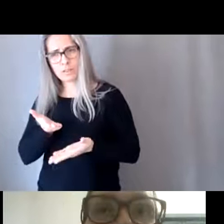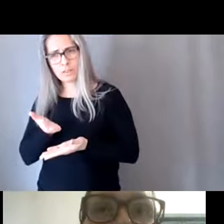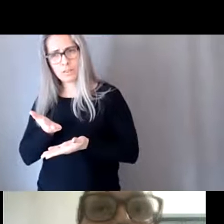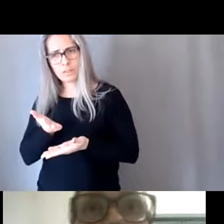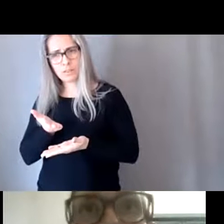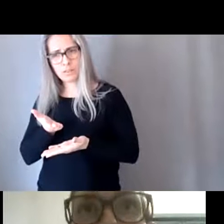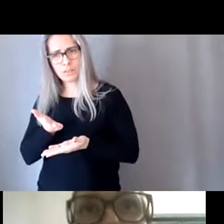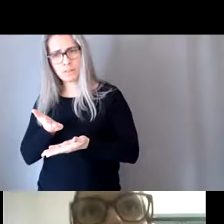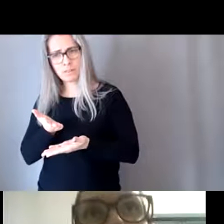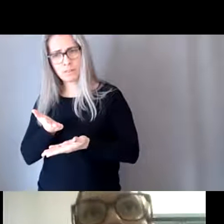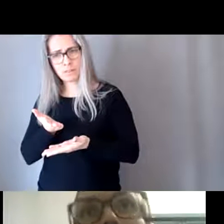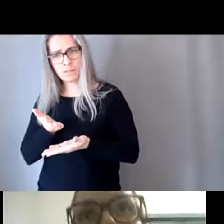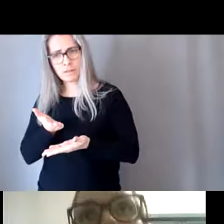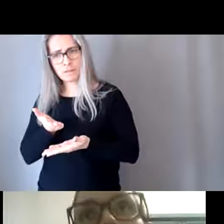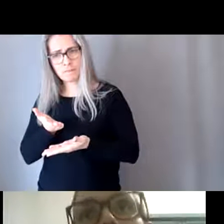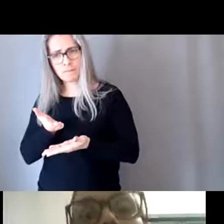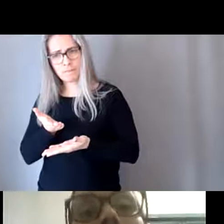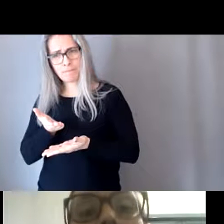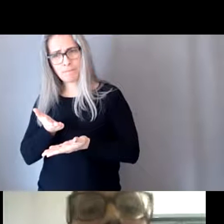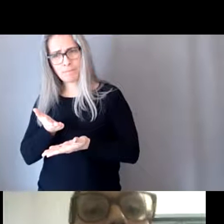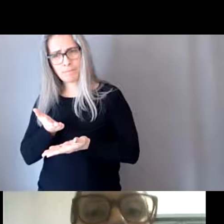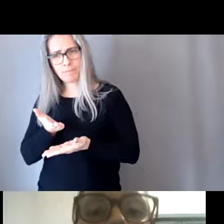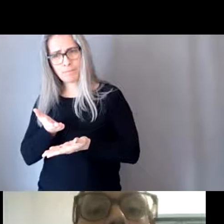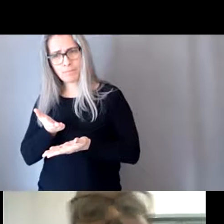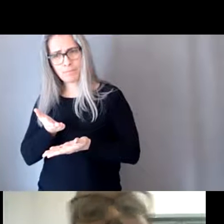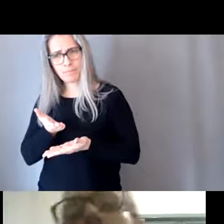and for example the health professionals like